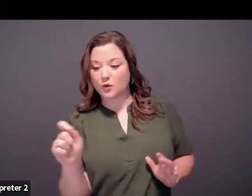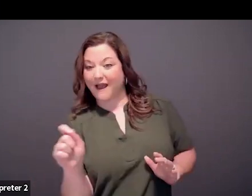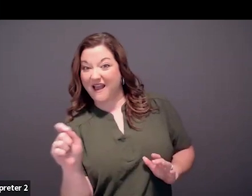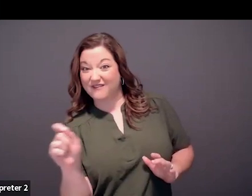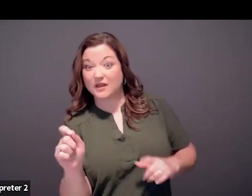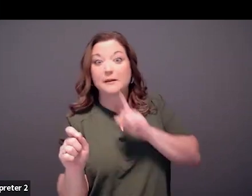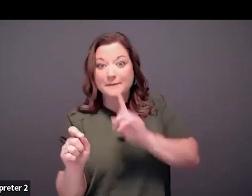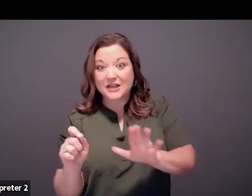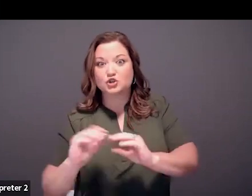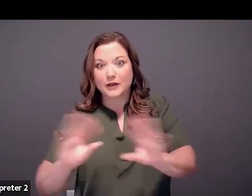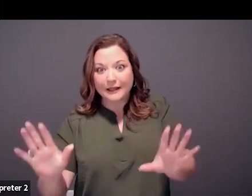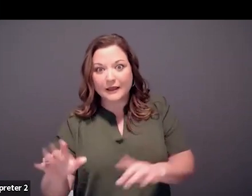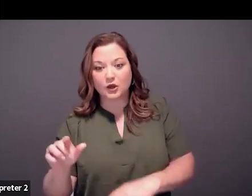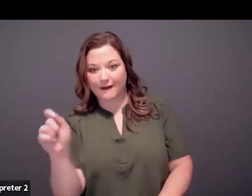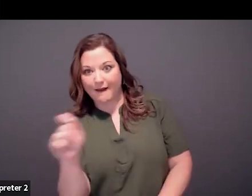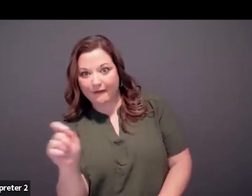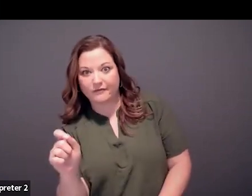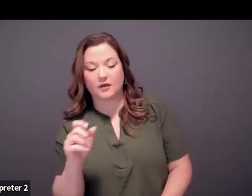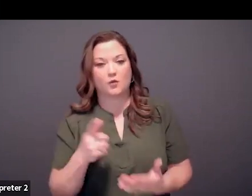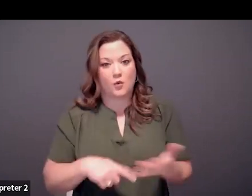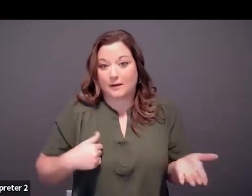Just make it clear what I'm supposed to do.